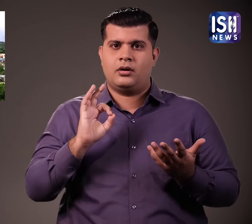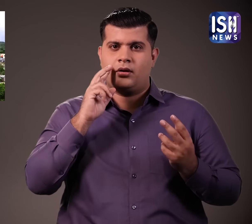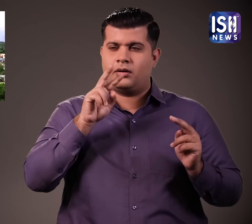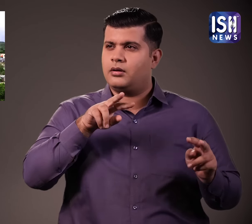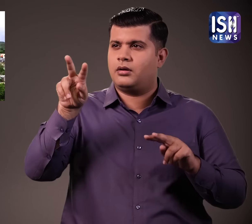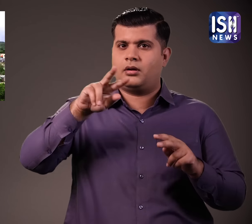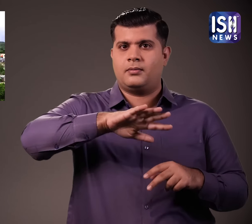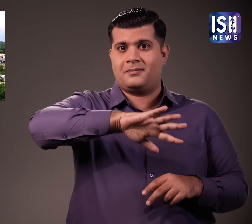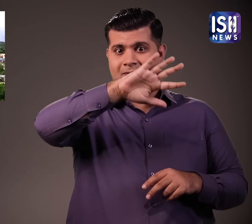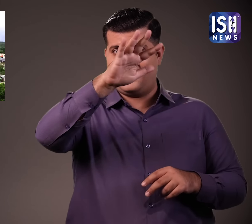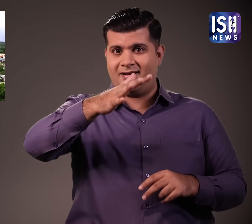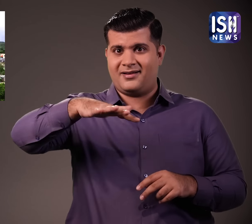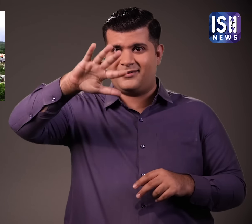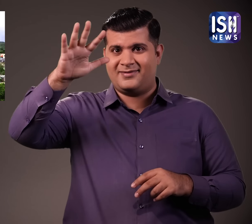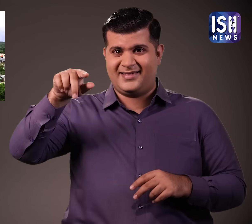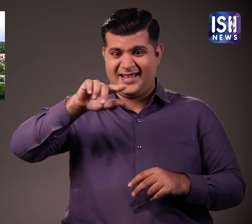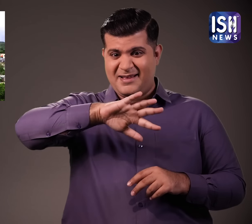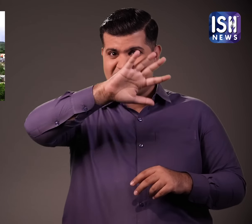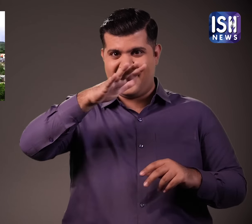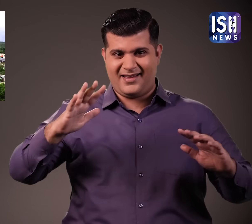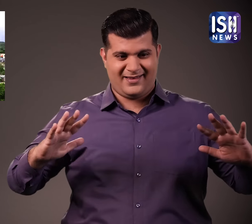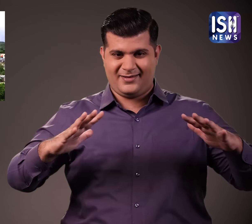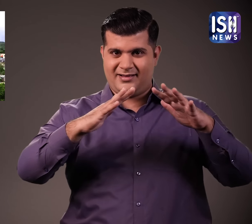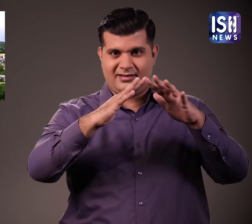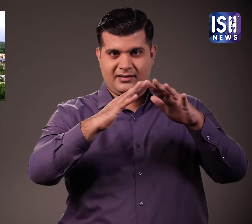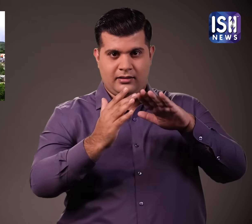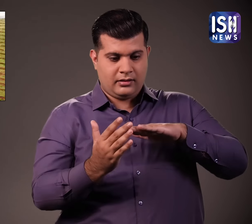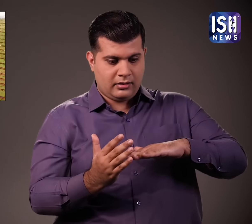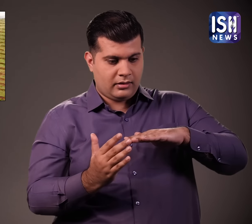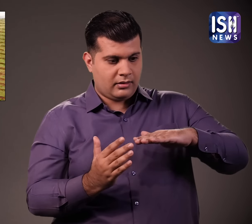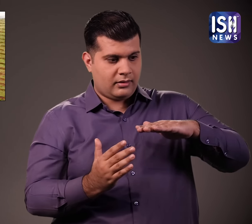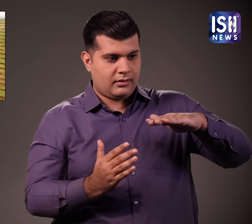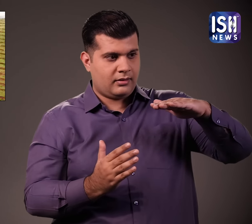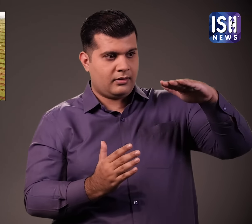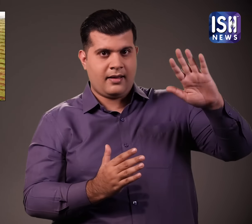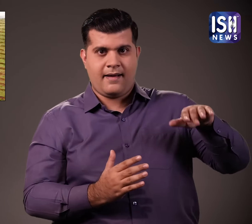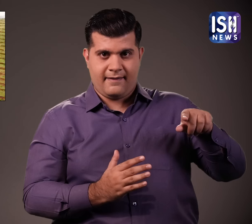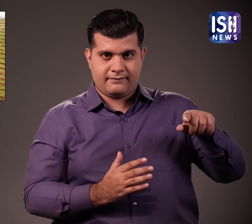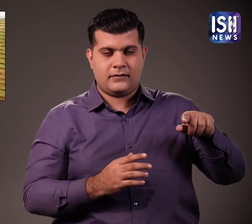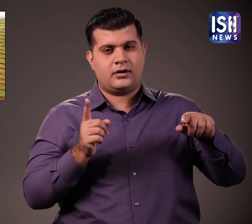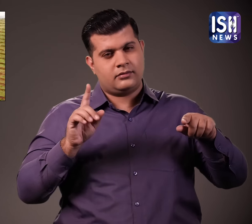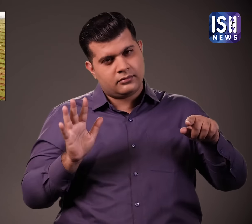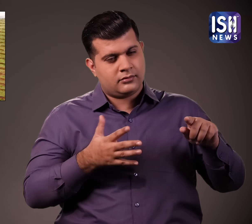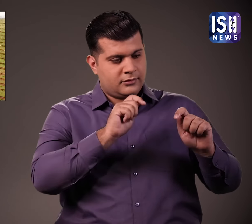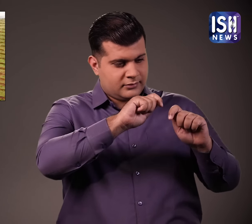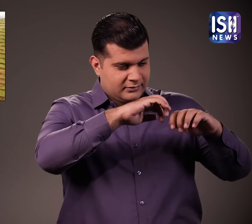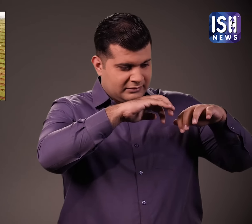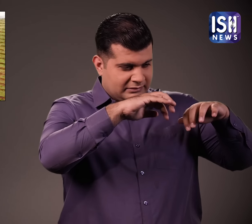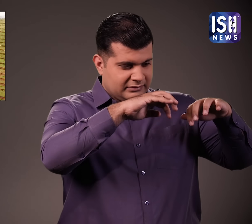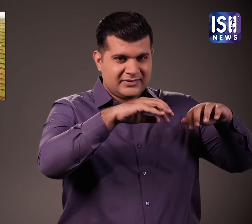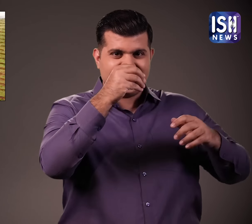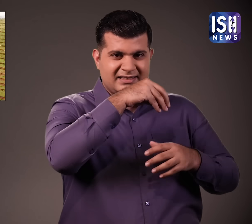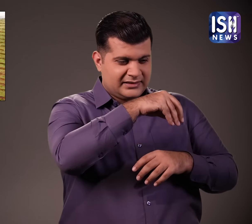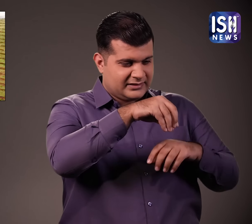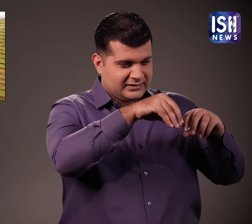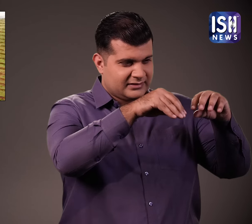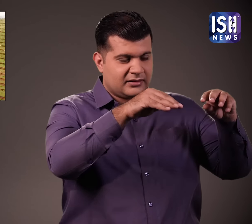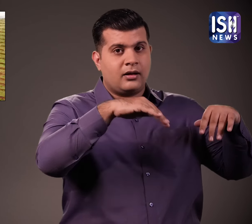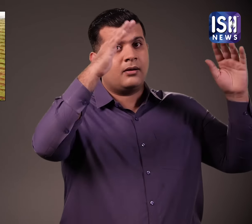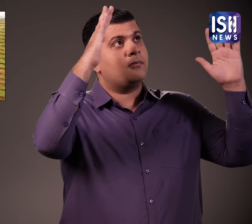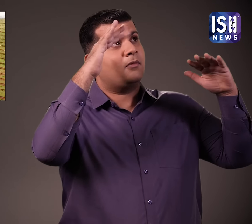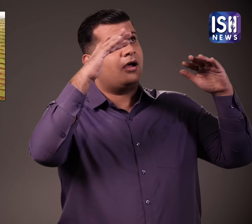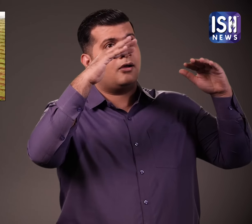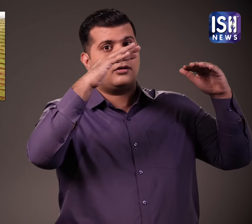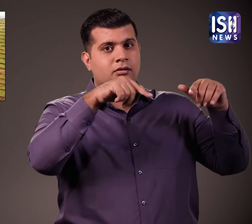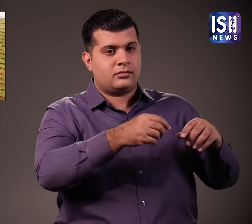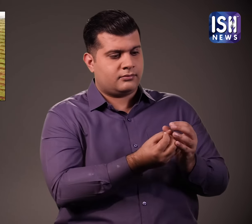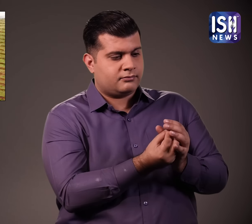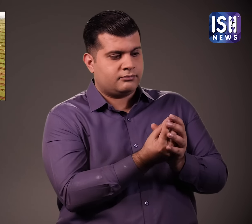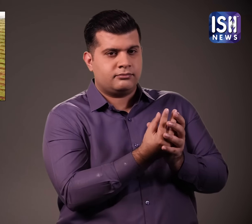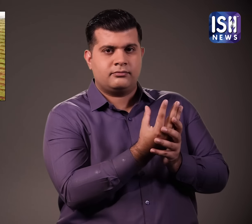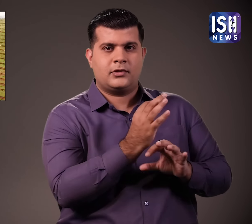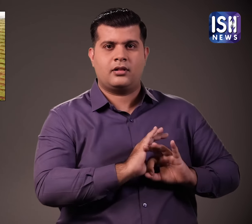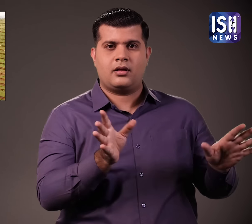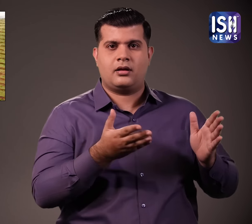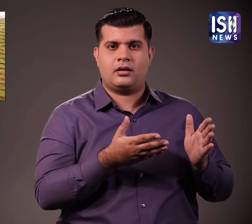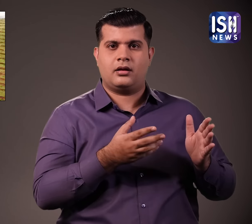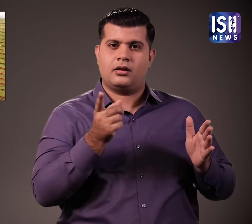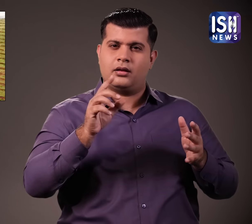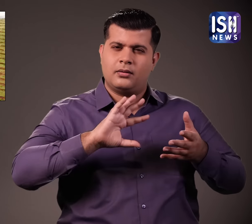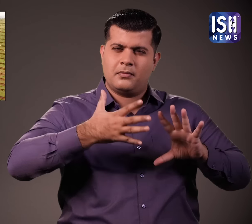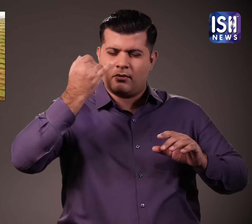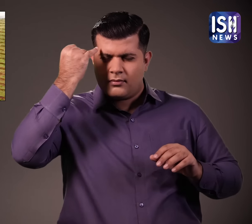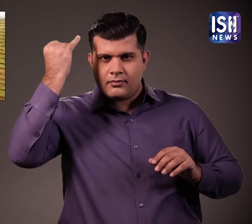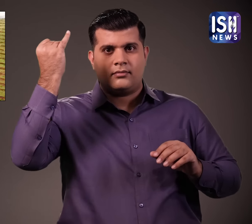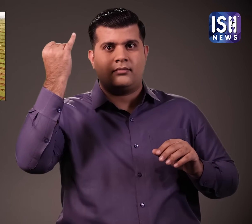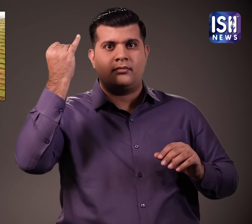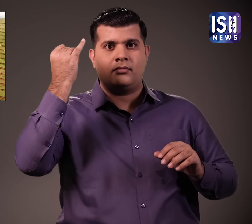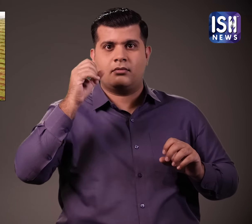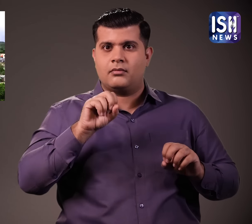He did trench farming, where narrow trenches are dug alongside the slopes of hilly farmlands to capture water when it flows downhill and keep it around crops.